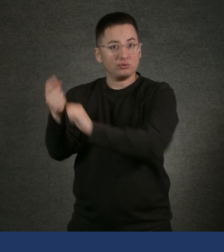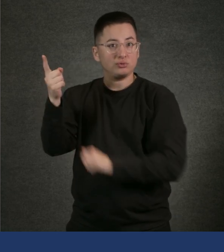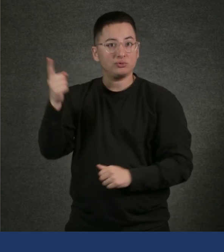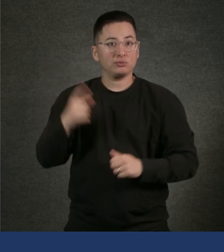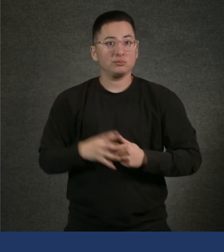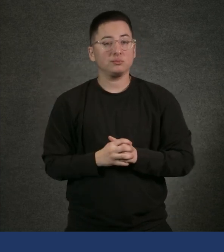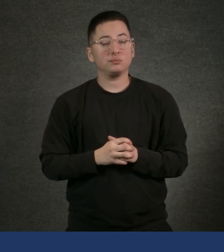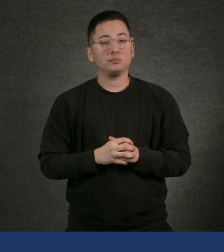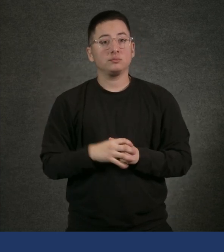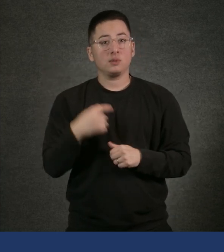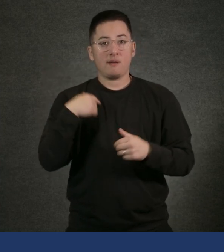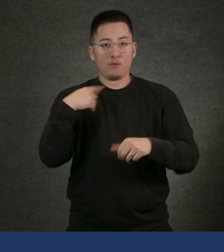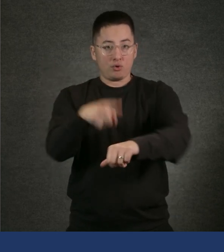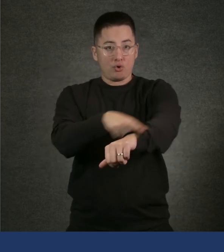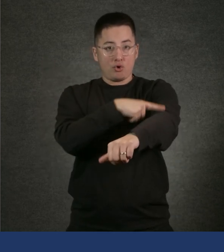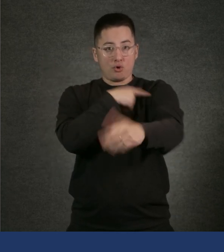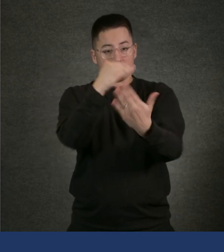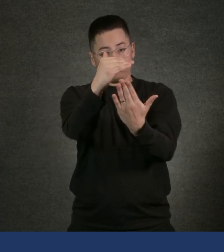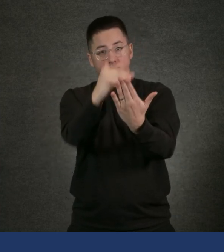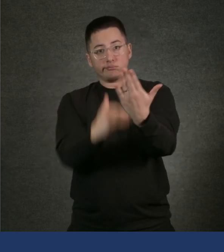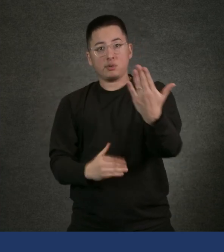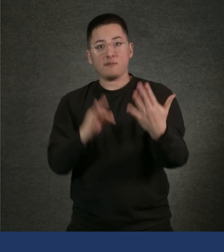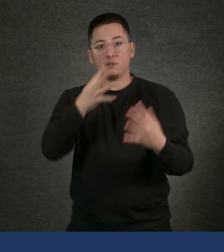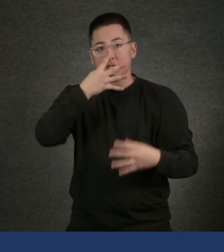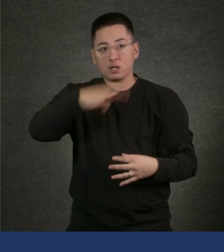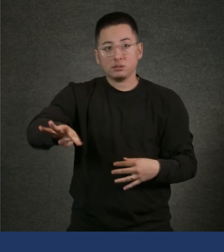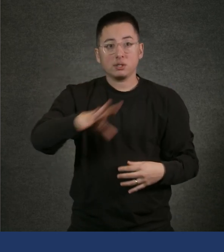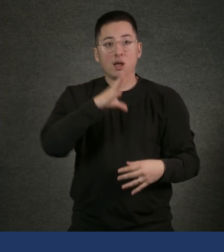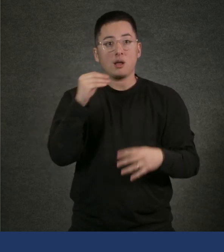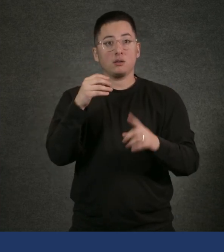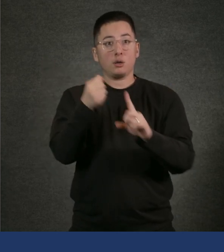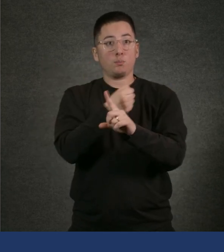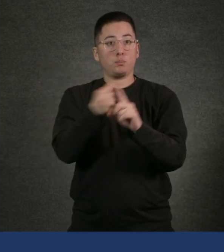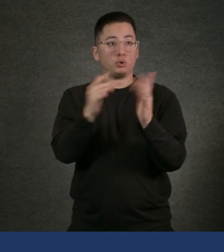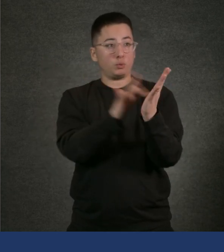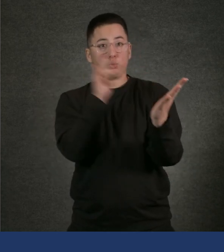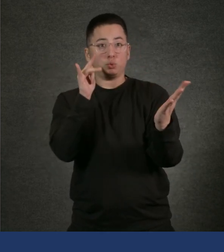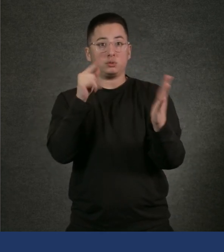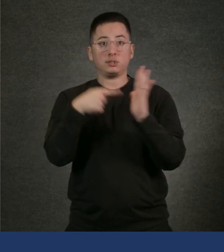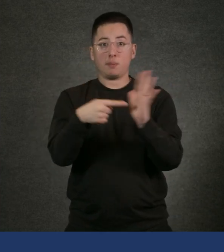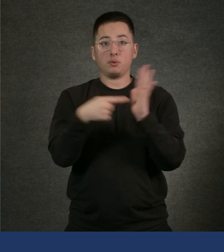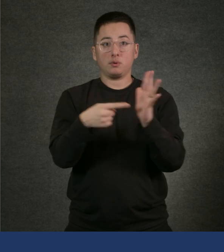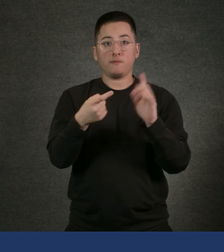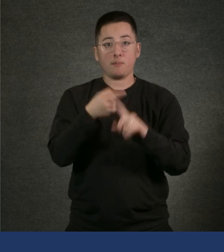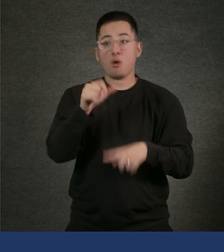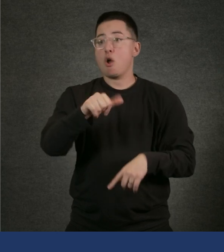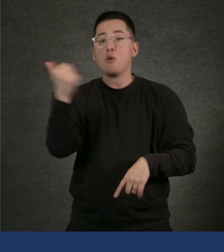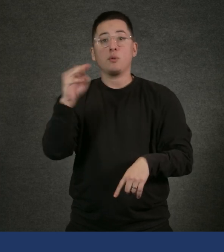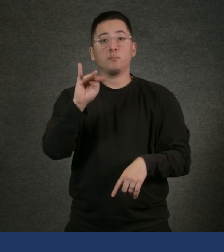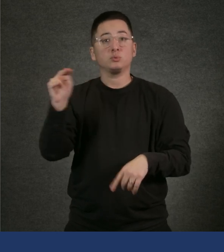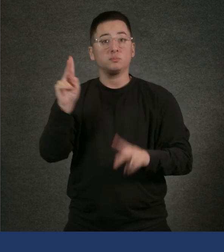Christine Mulcahy's sister, Dennis Prothero, Randy Whitaker, among many more.